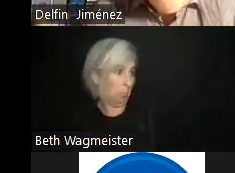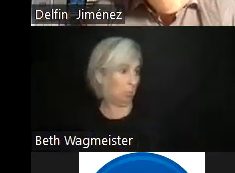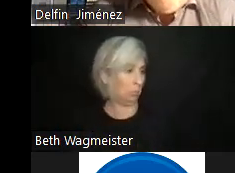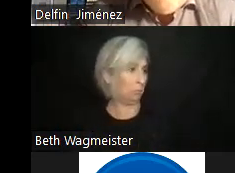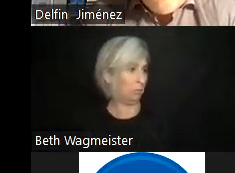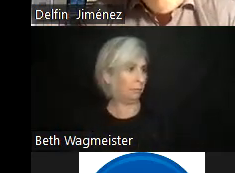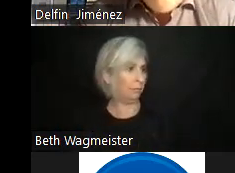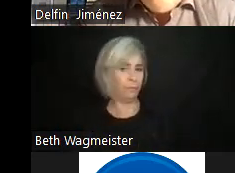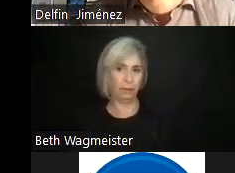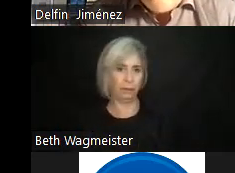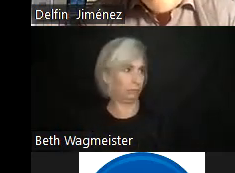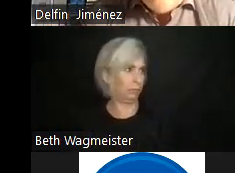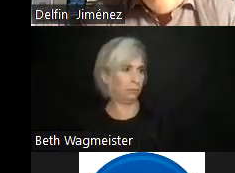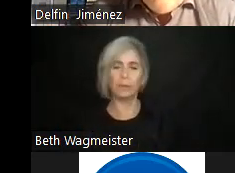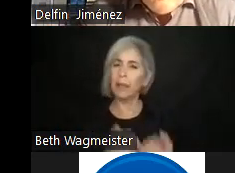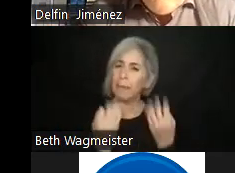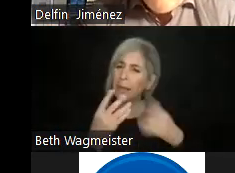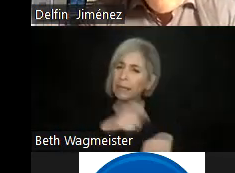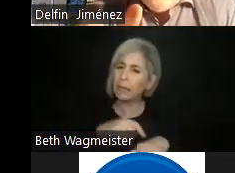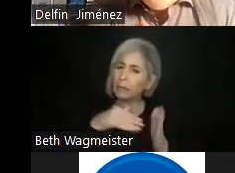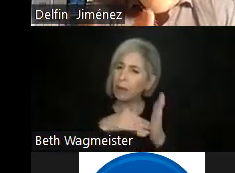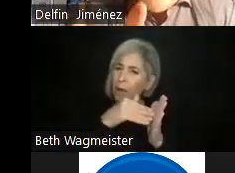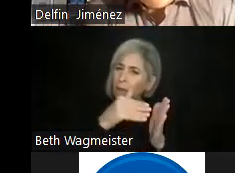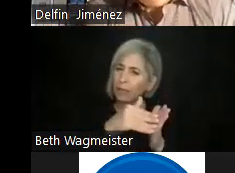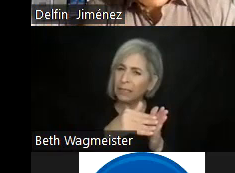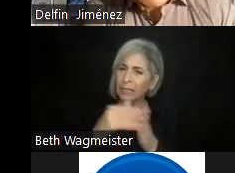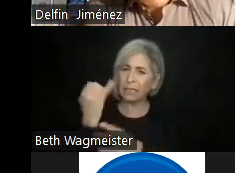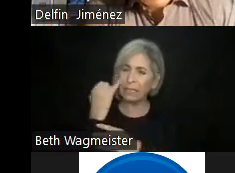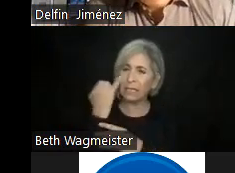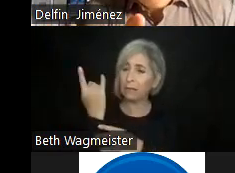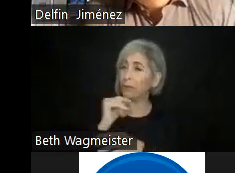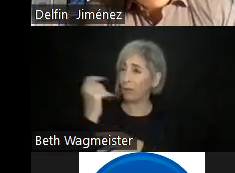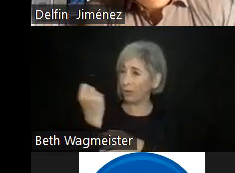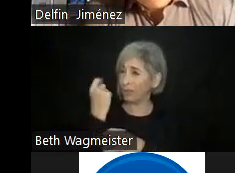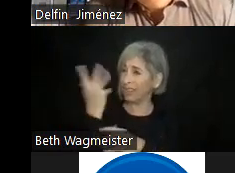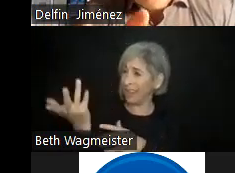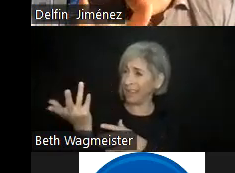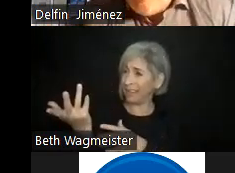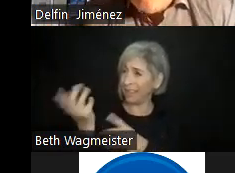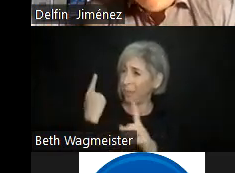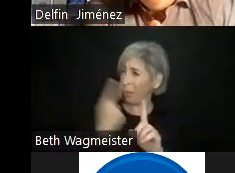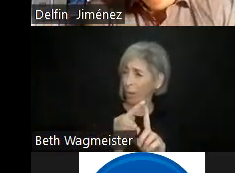Well, and many times if you don't understand it is difficult that do